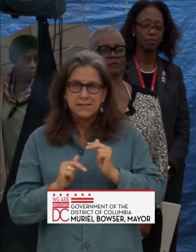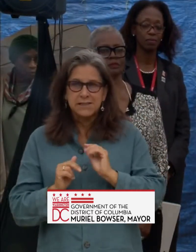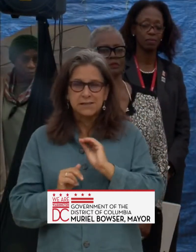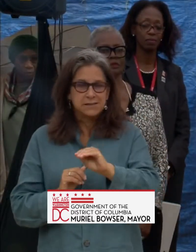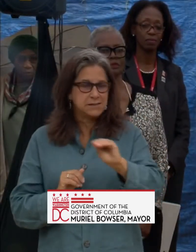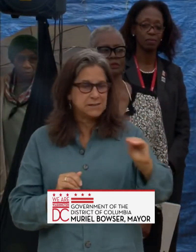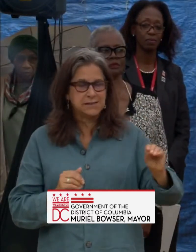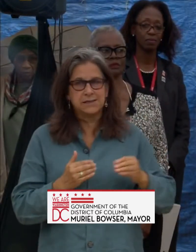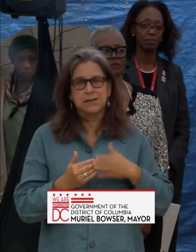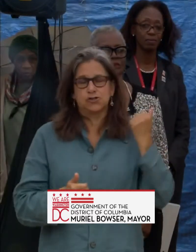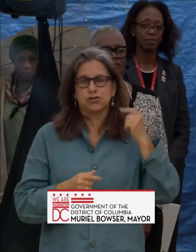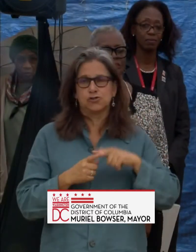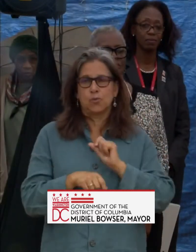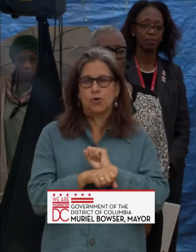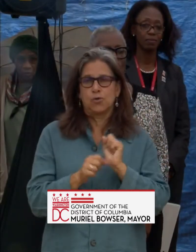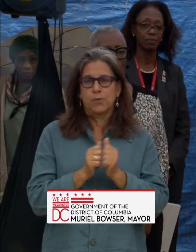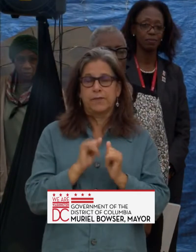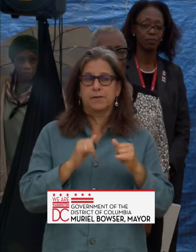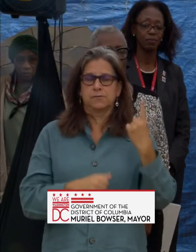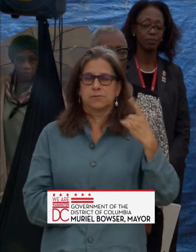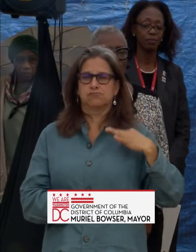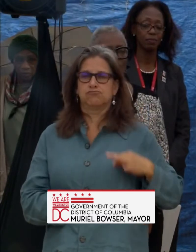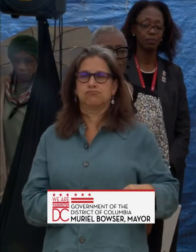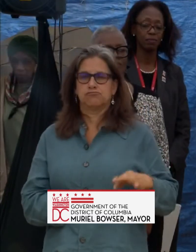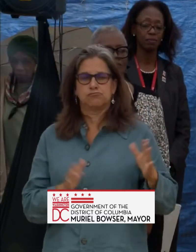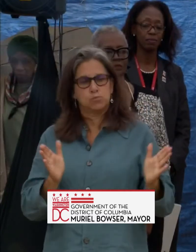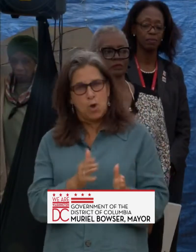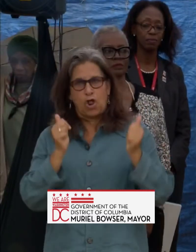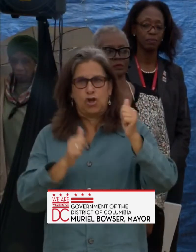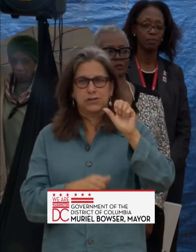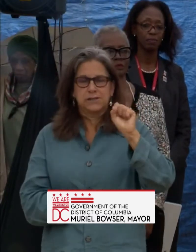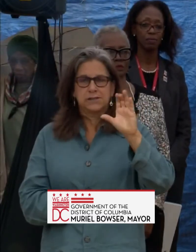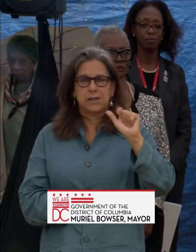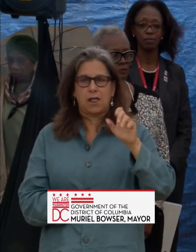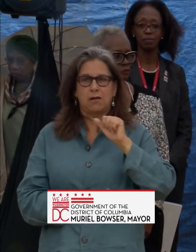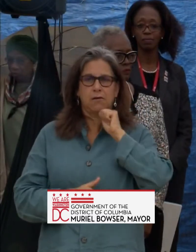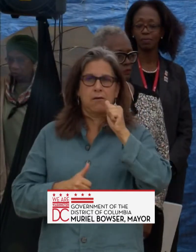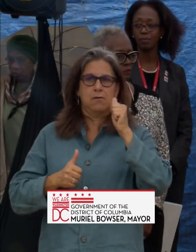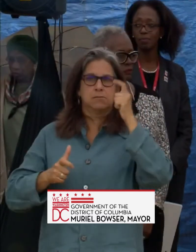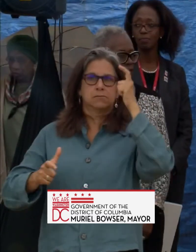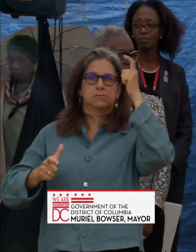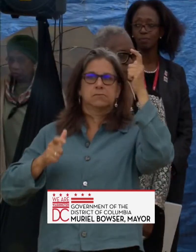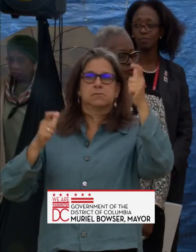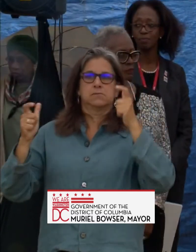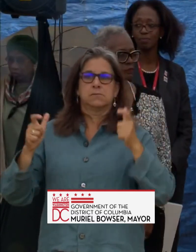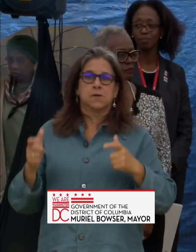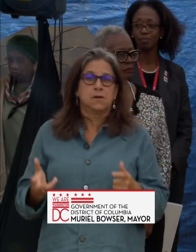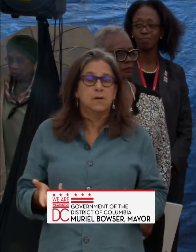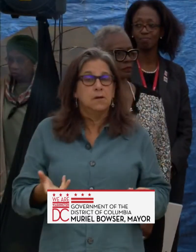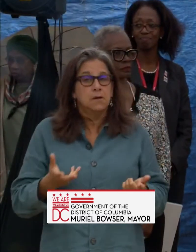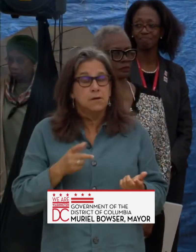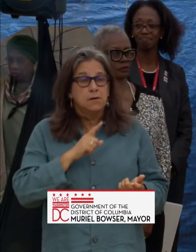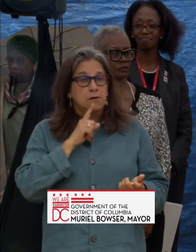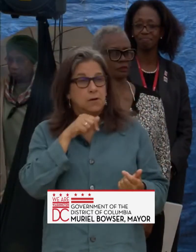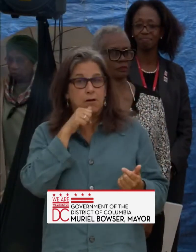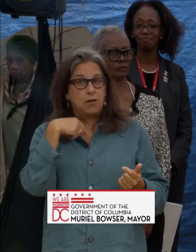SO THAT'S THE BENEFIT THAT'S NOT THAT OBVIOUS AT A GROUNDBREAKING BUT IT WILL BE BENEFICIAL TO OUR FAMILIES.